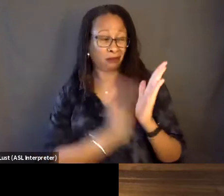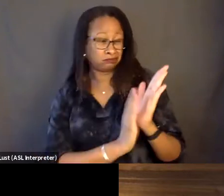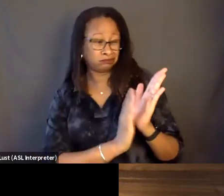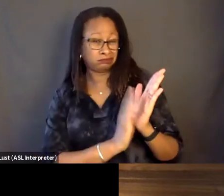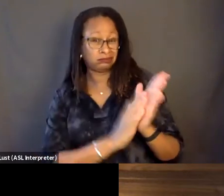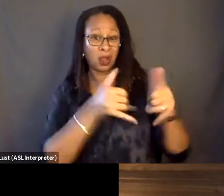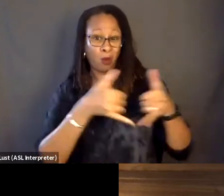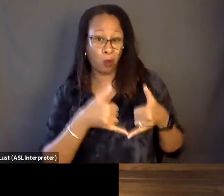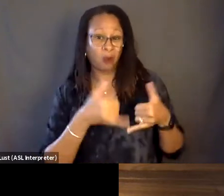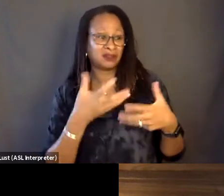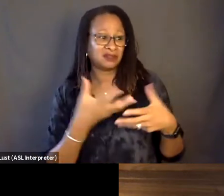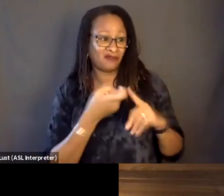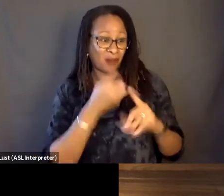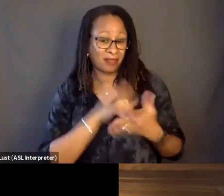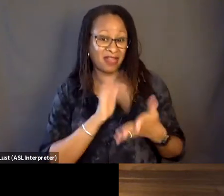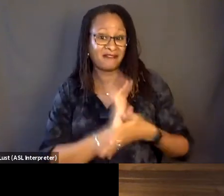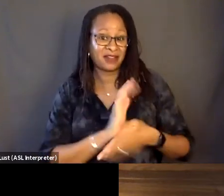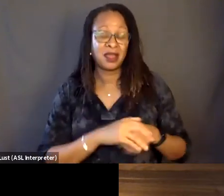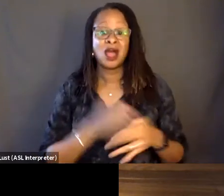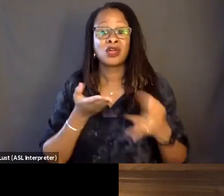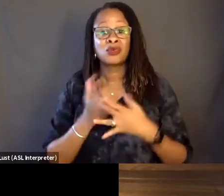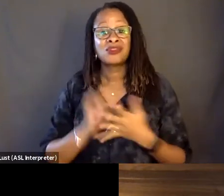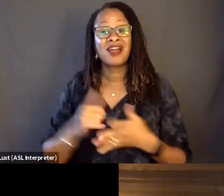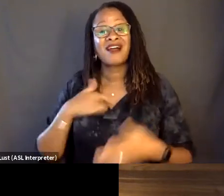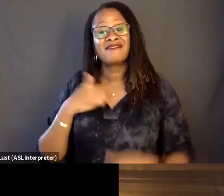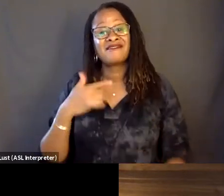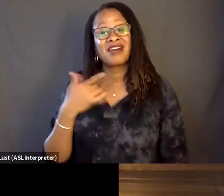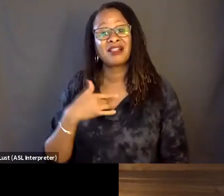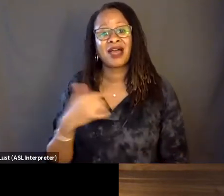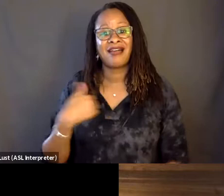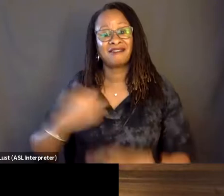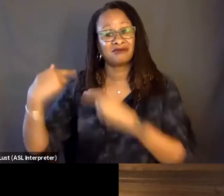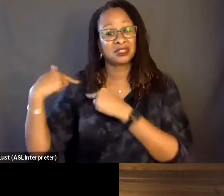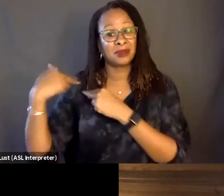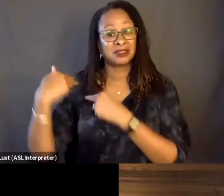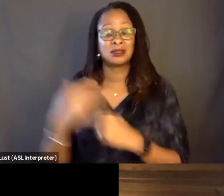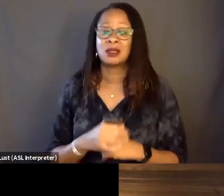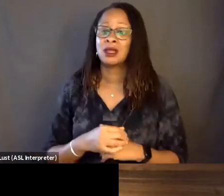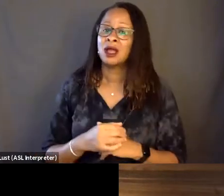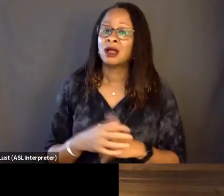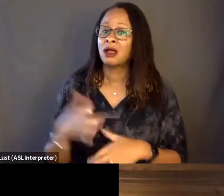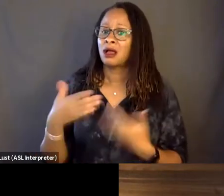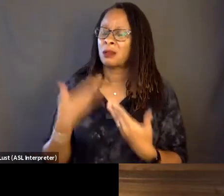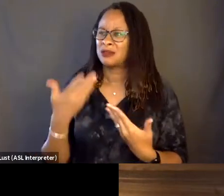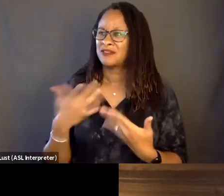I really, coming through that, I felt like I had a responsibility. And it almost felt like a burden,